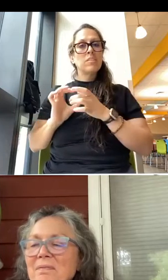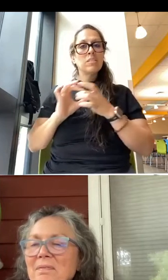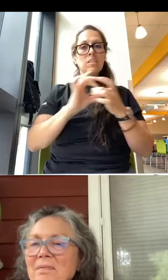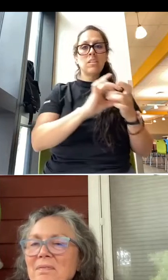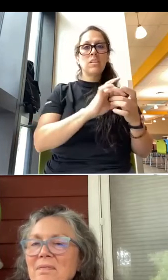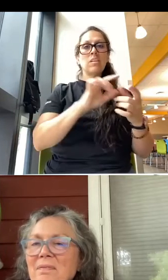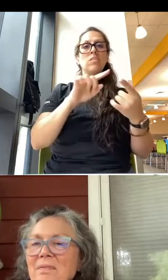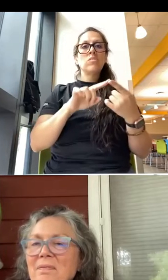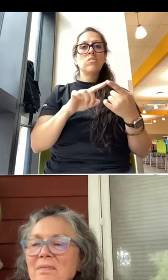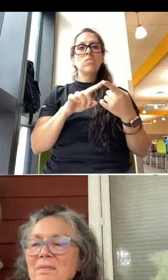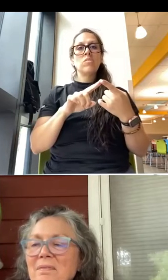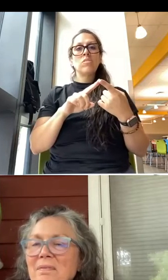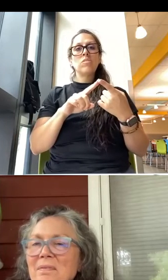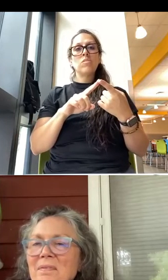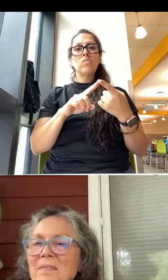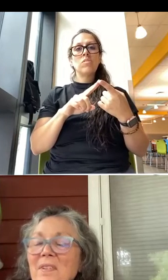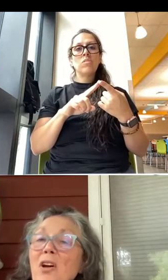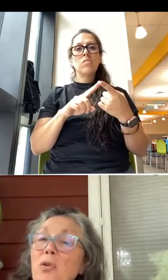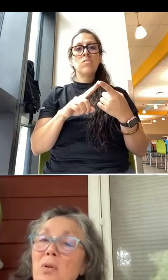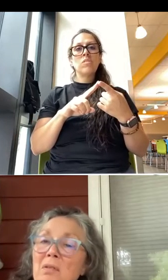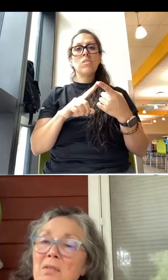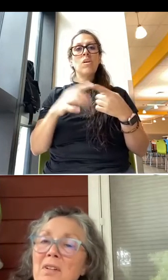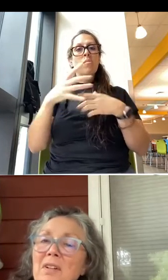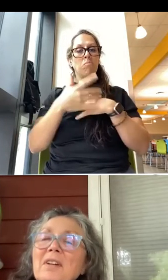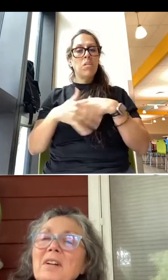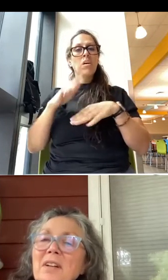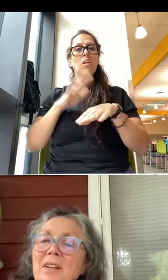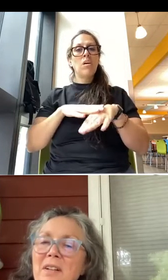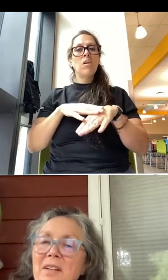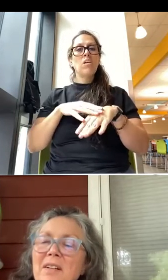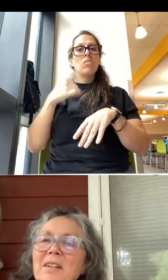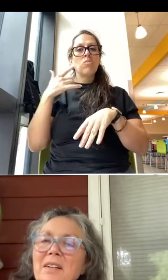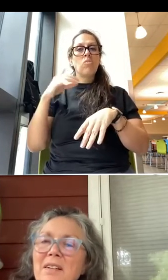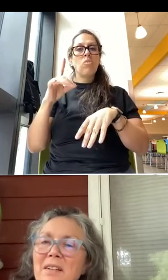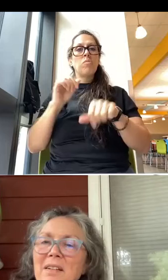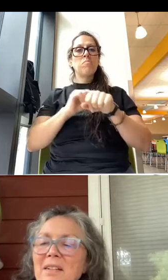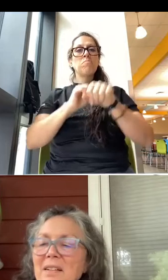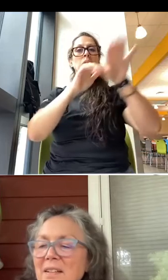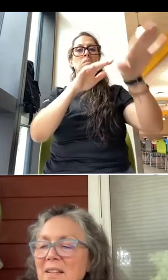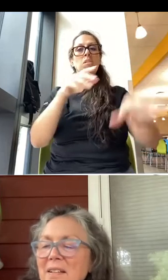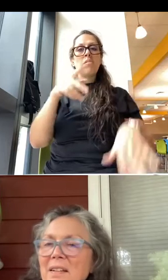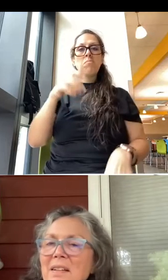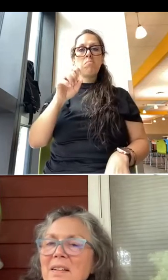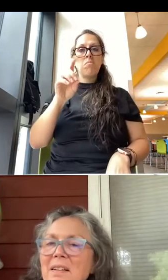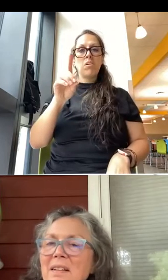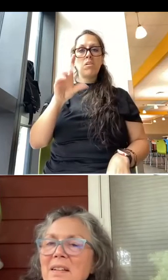uh "Blood on Gold Mountain," the podcast. Um, this one is sponsored by the